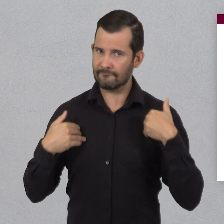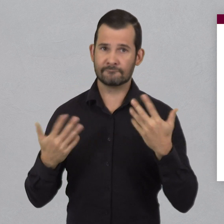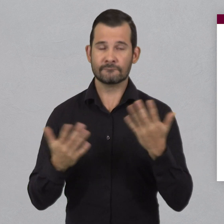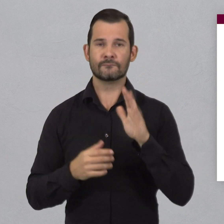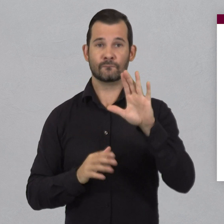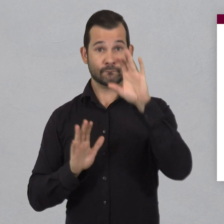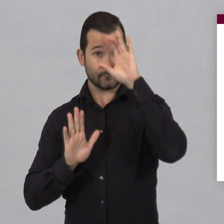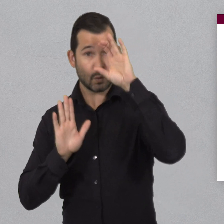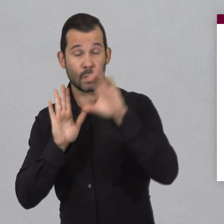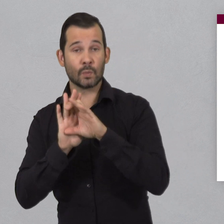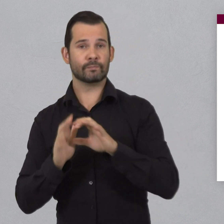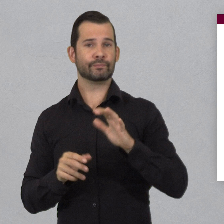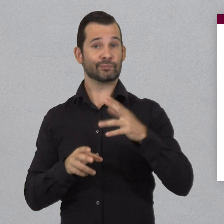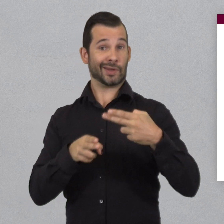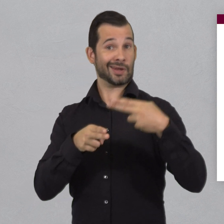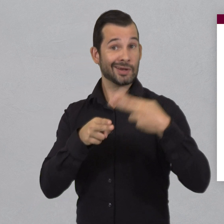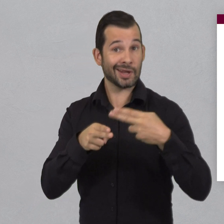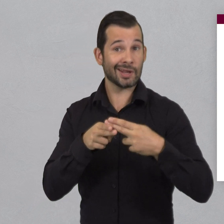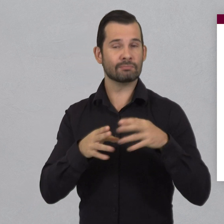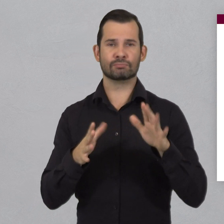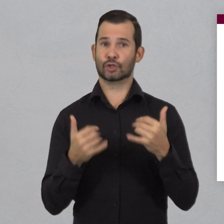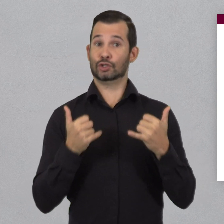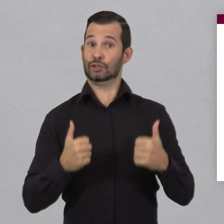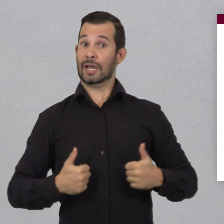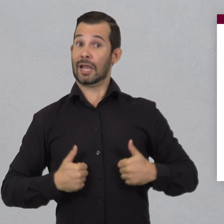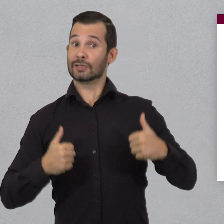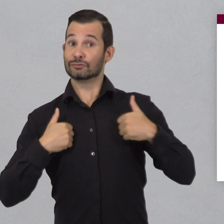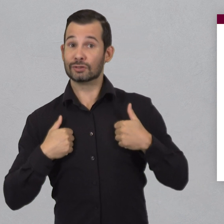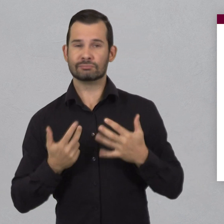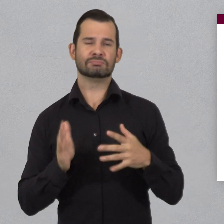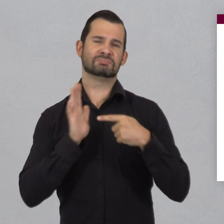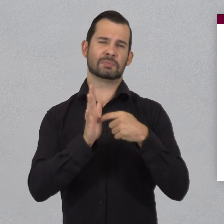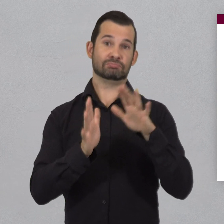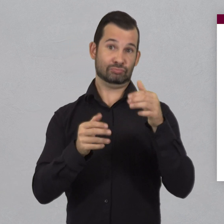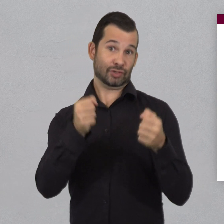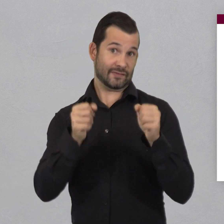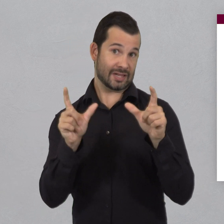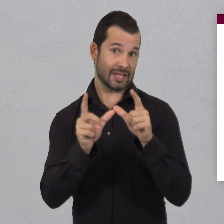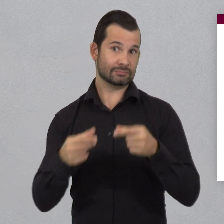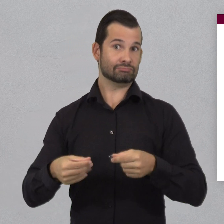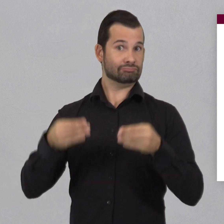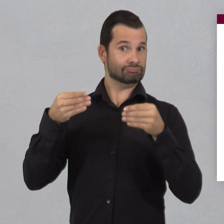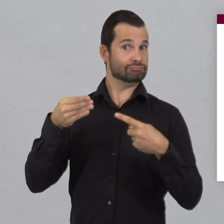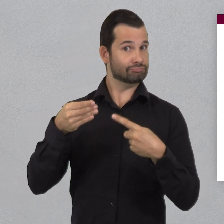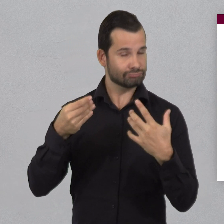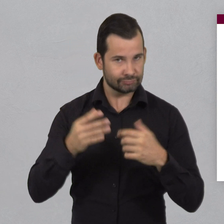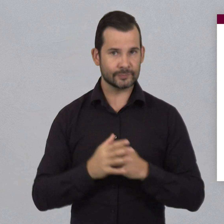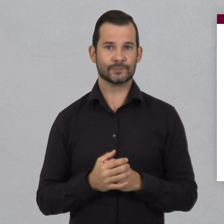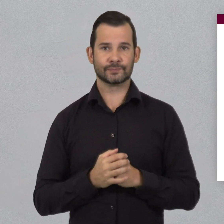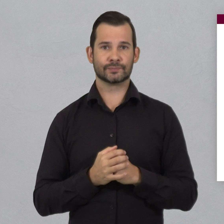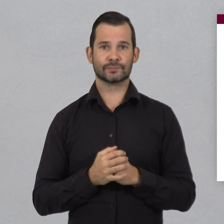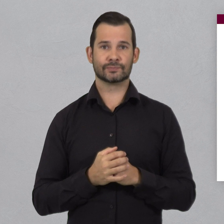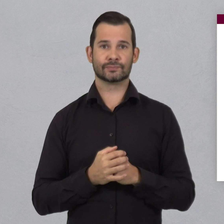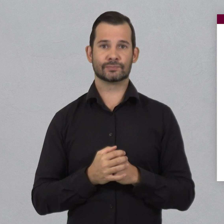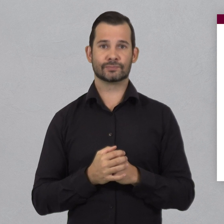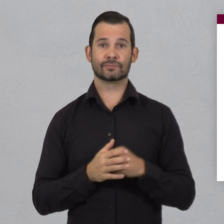It must have your photo, name and current address. Example: your driver’s licence.